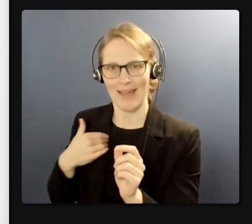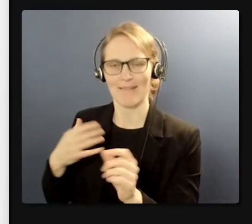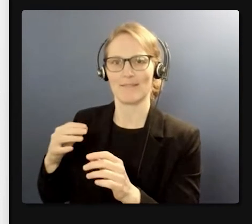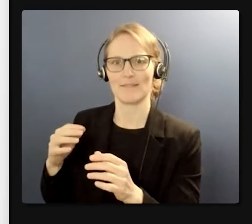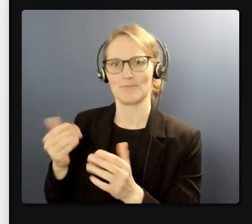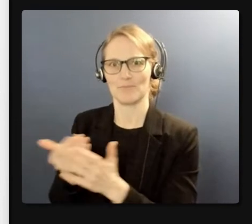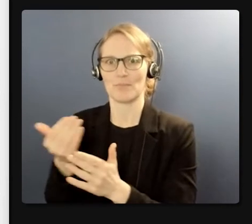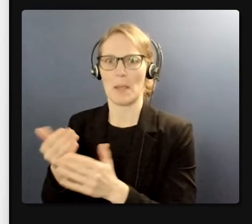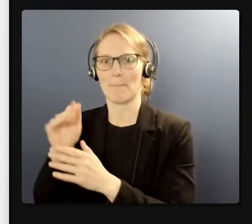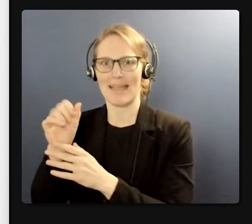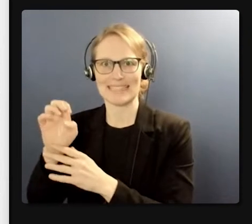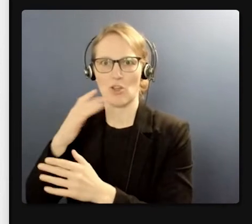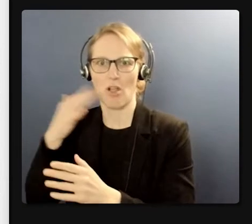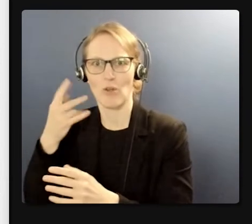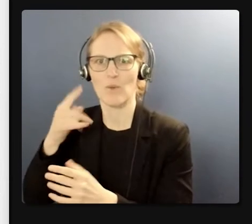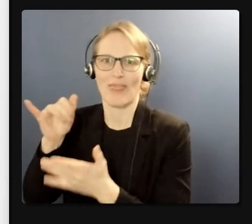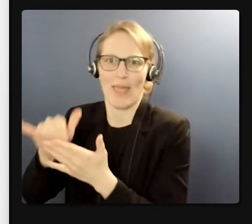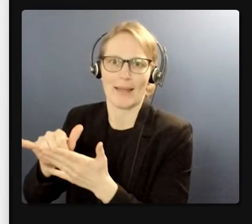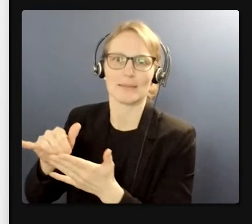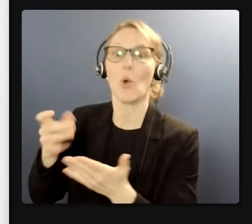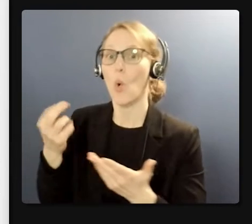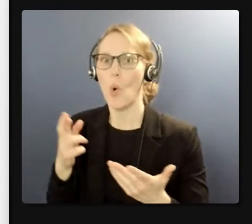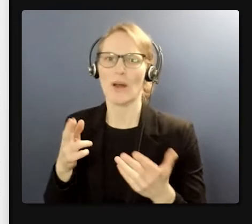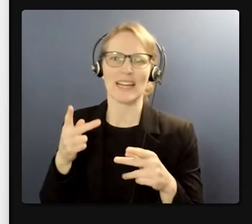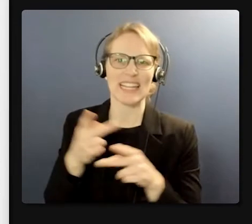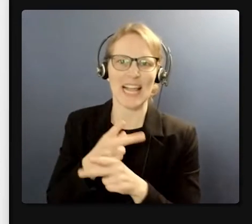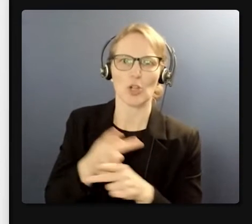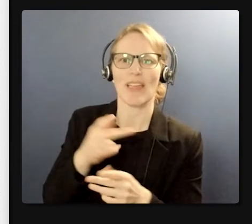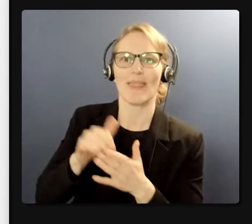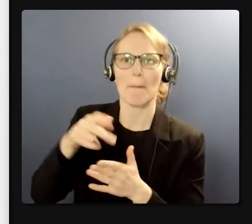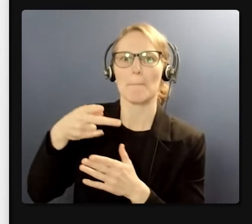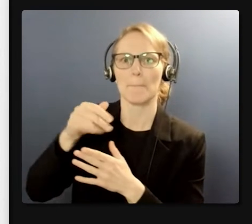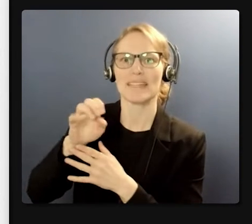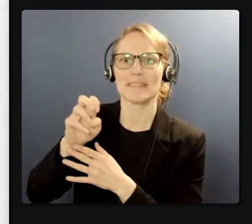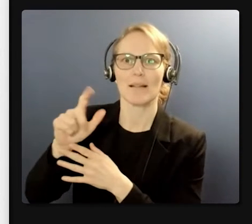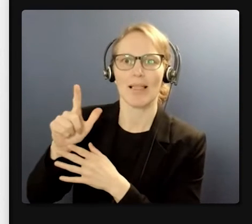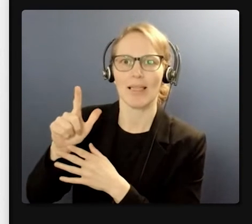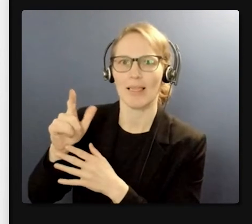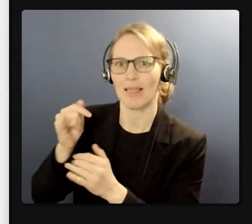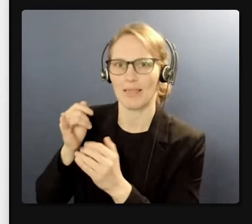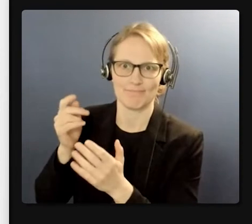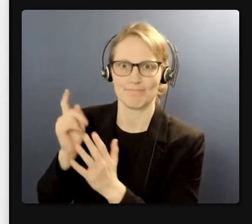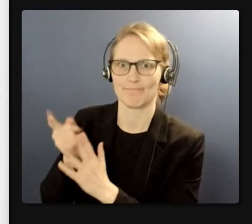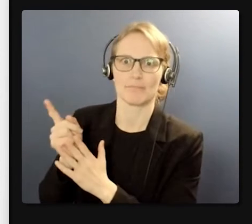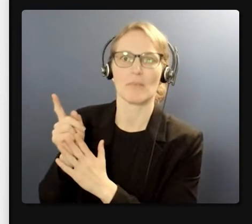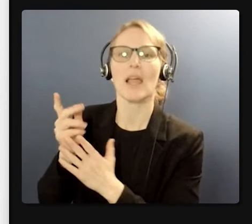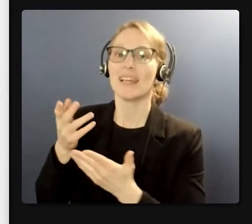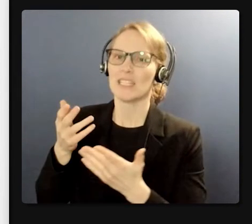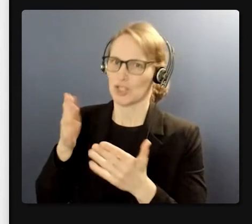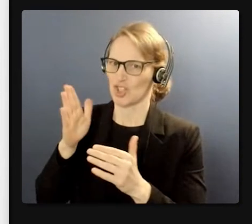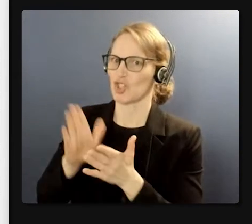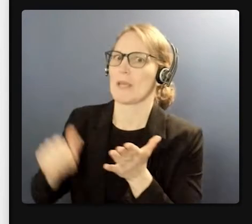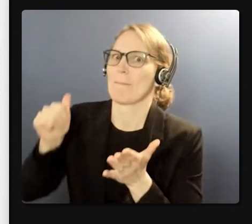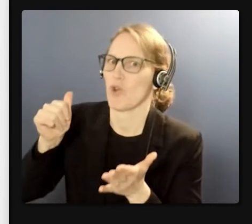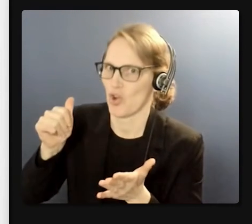for that object, or just calculate the pixel on the fly. It would be significantly cheaper this way to do it.